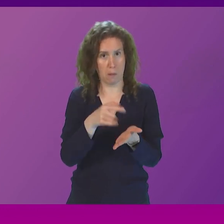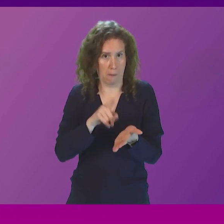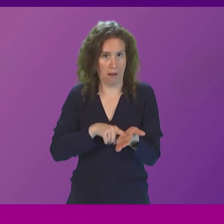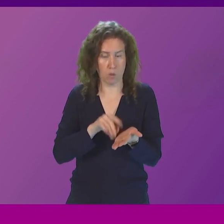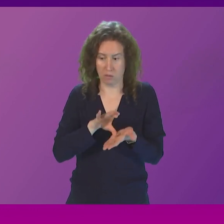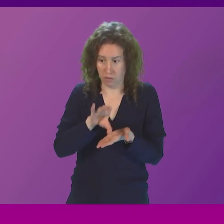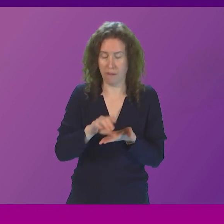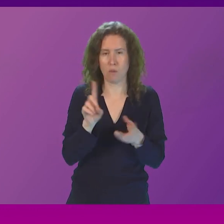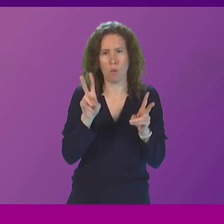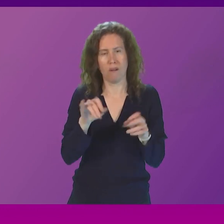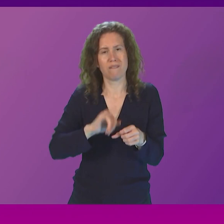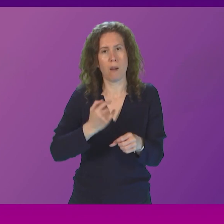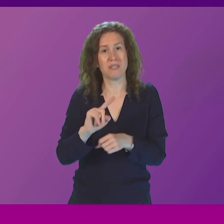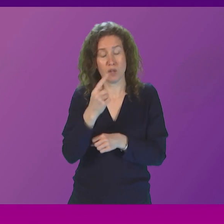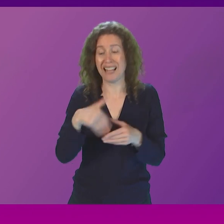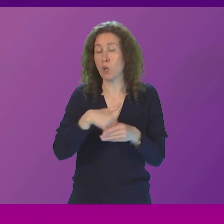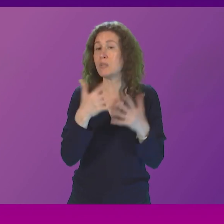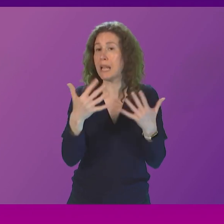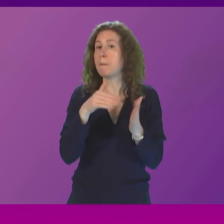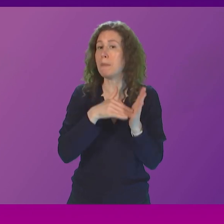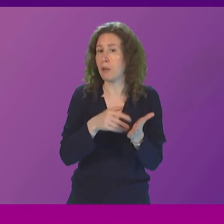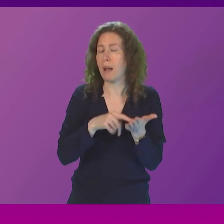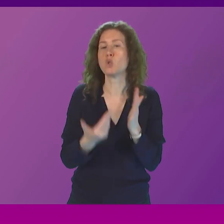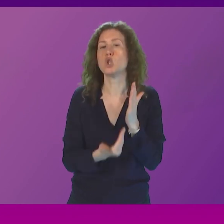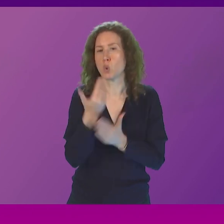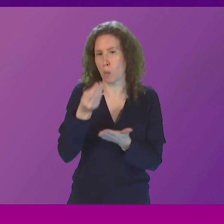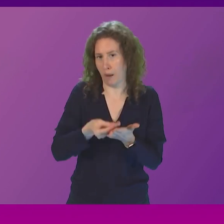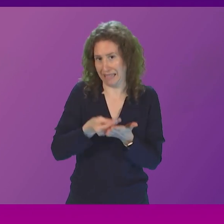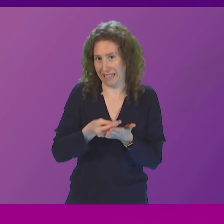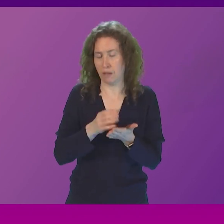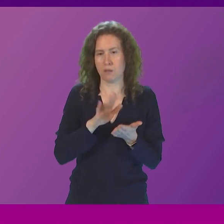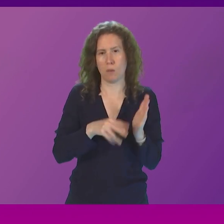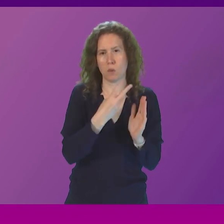pharmacy first, including £10 million of new funding that was invested between 2020-2021